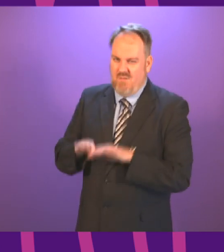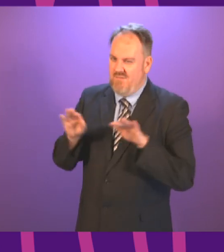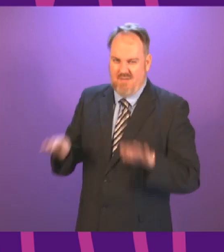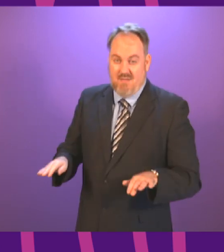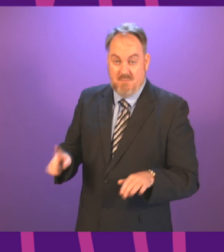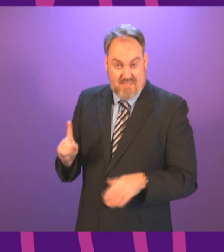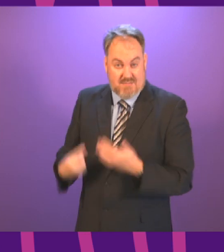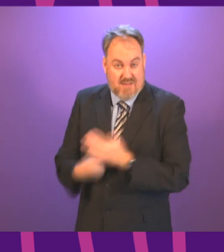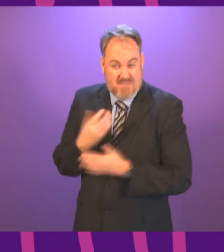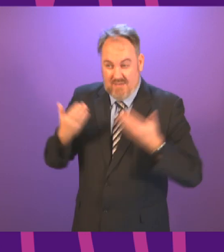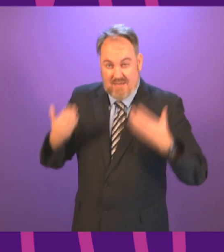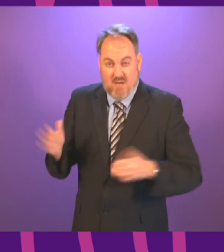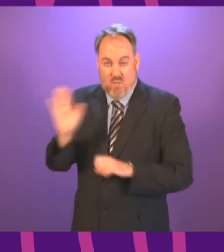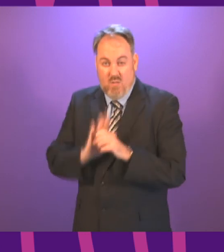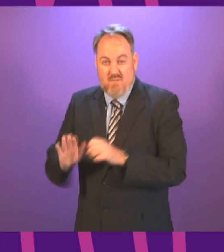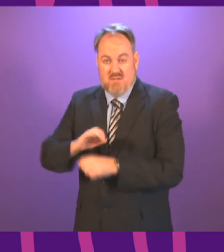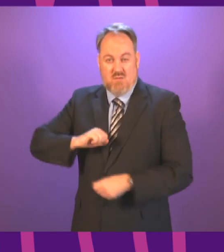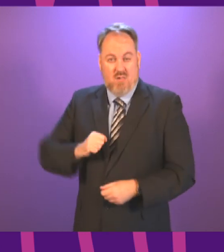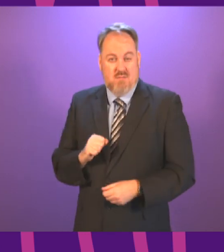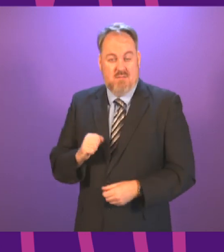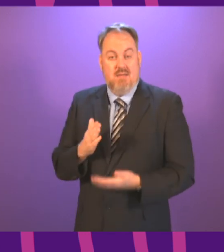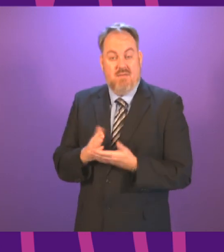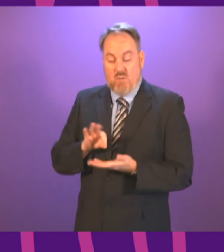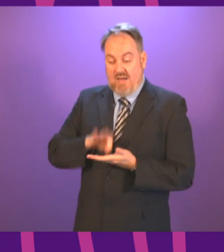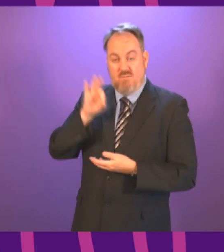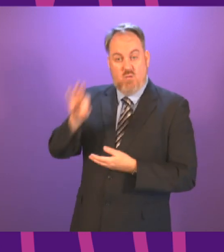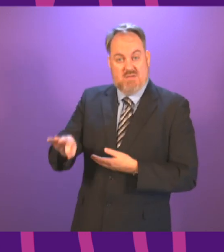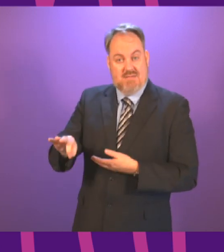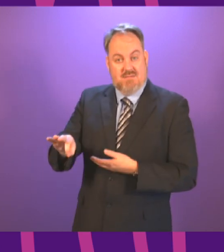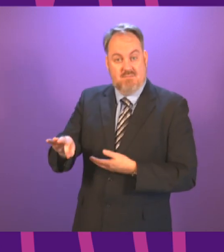That is exactly what is happening across Scotland, and it has been happening for months. People